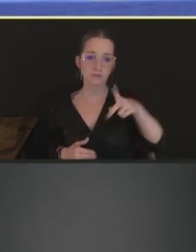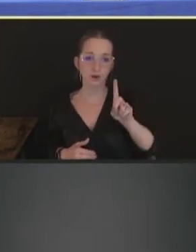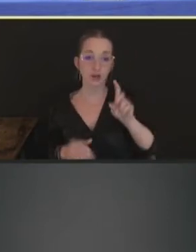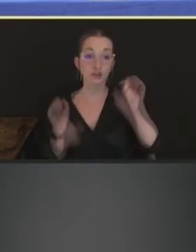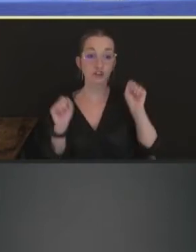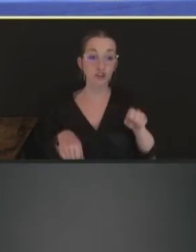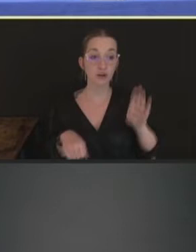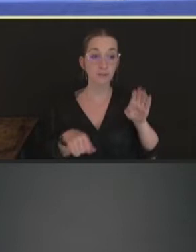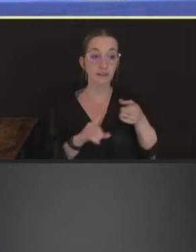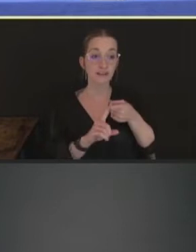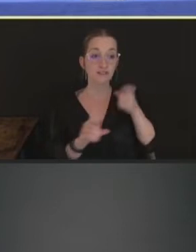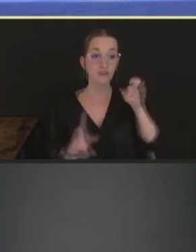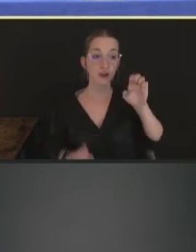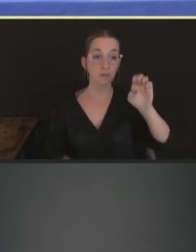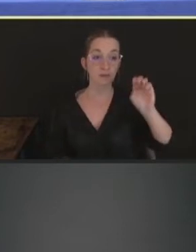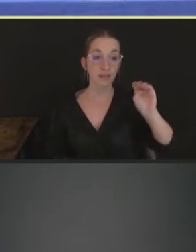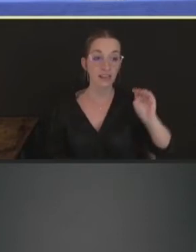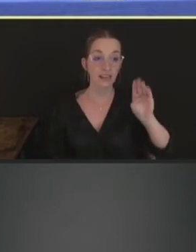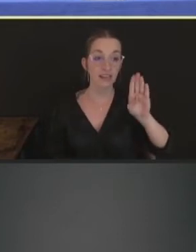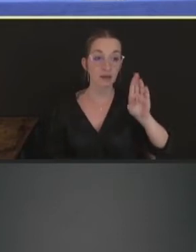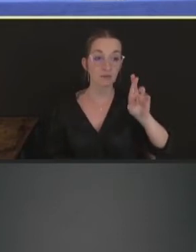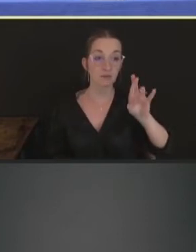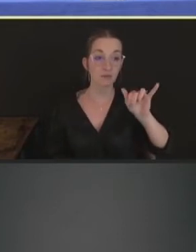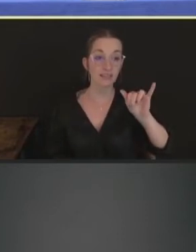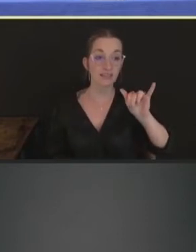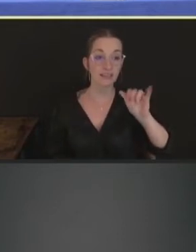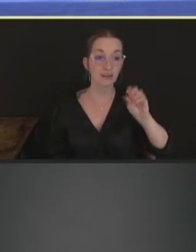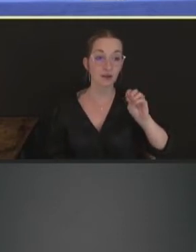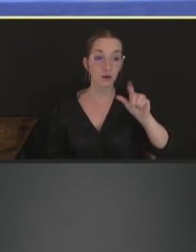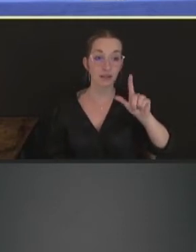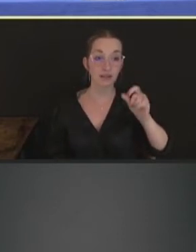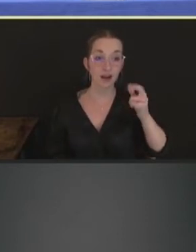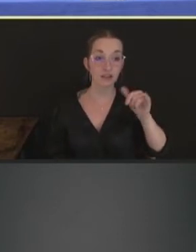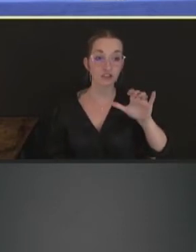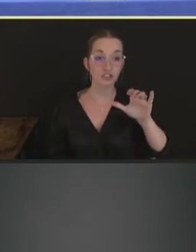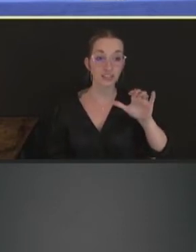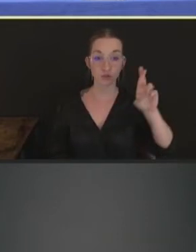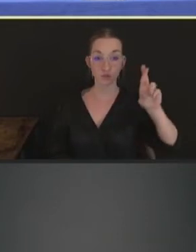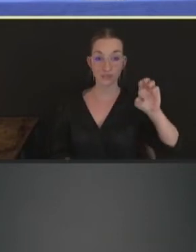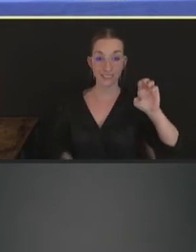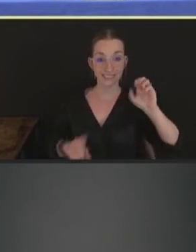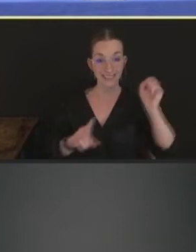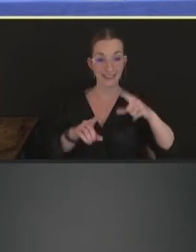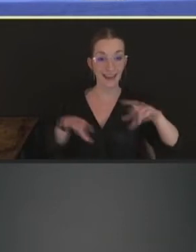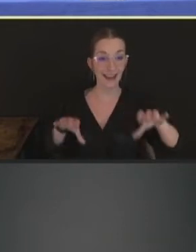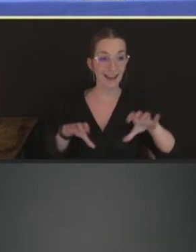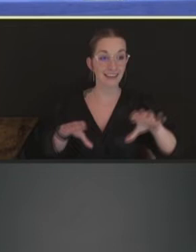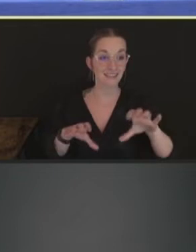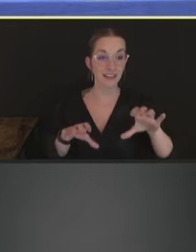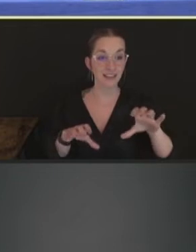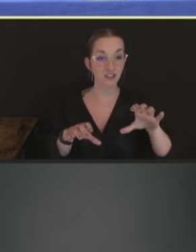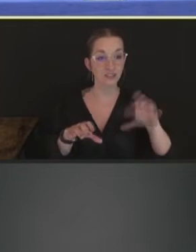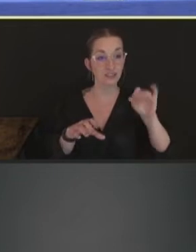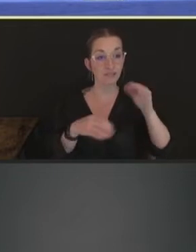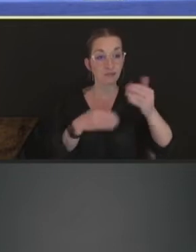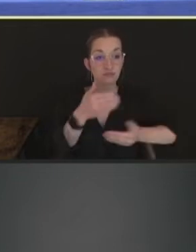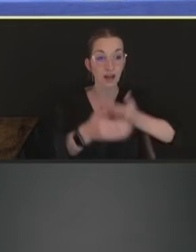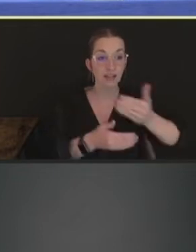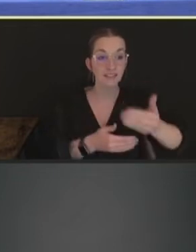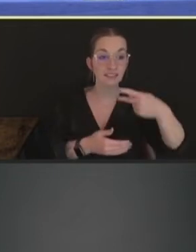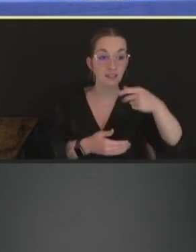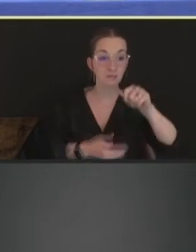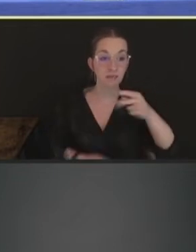reactivation processes and pathways silenced at birth.